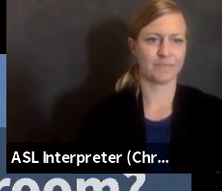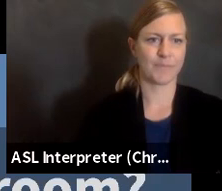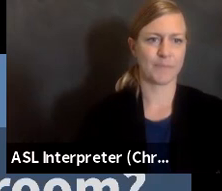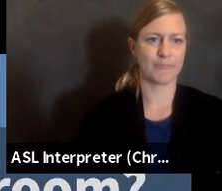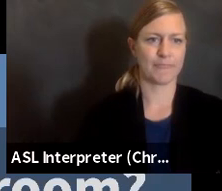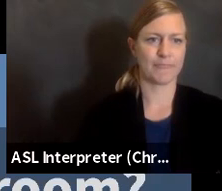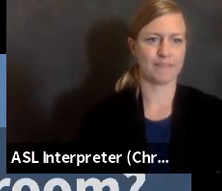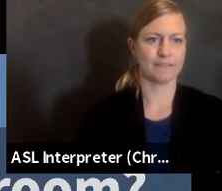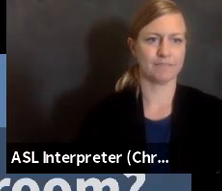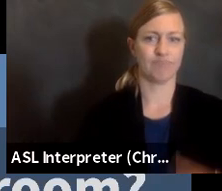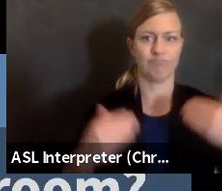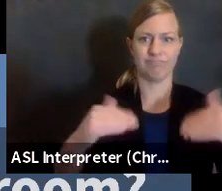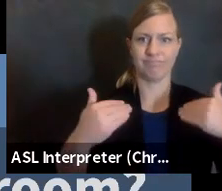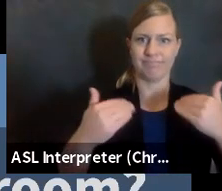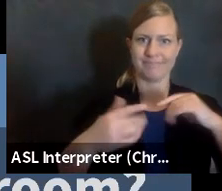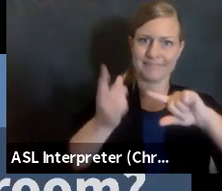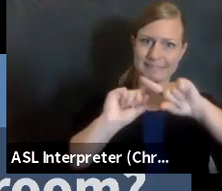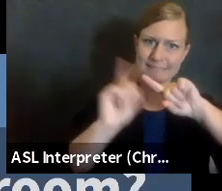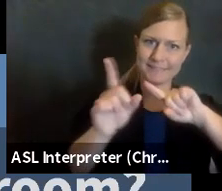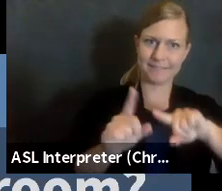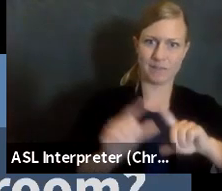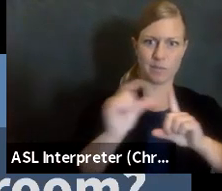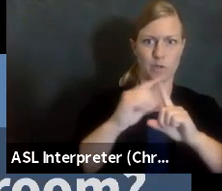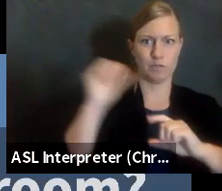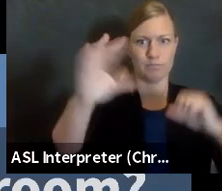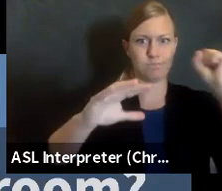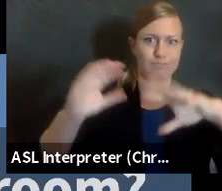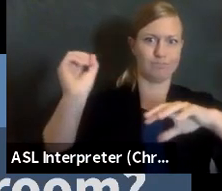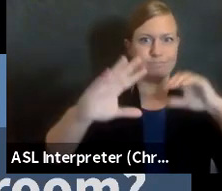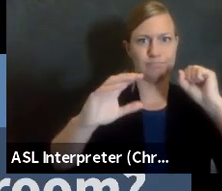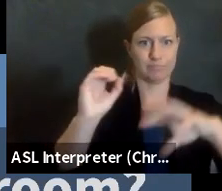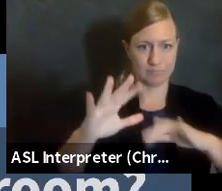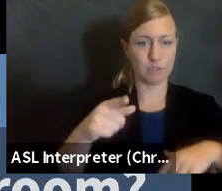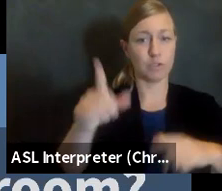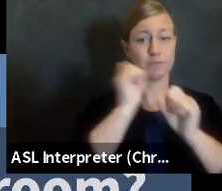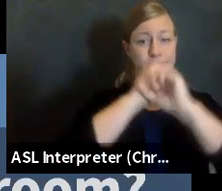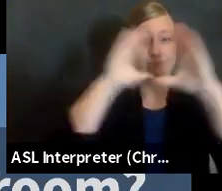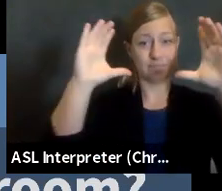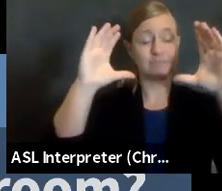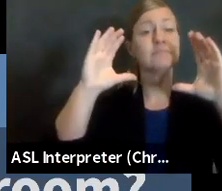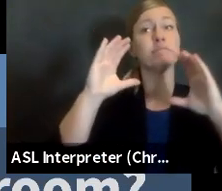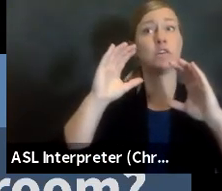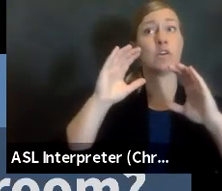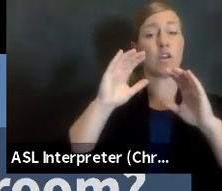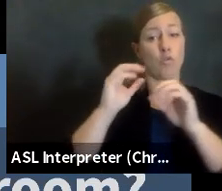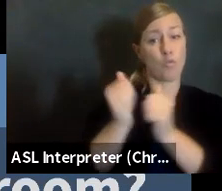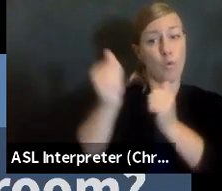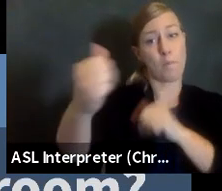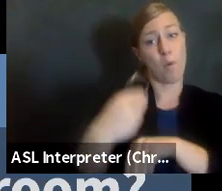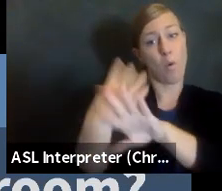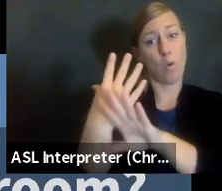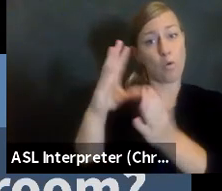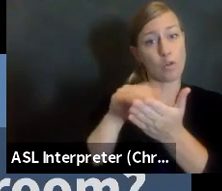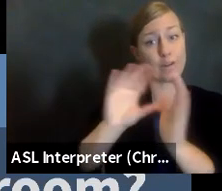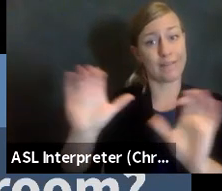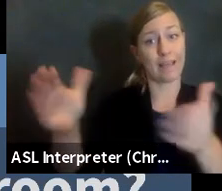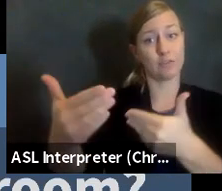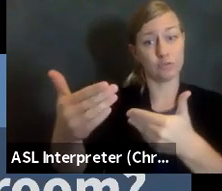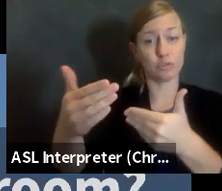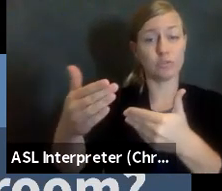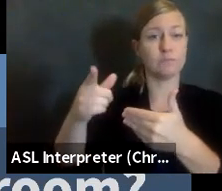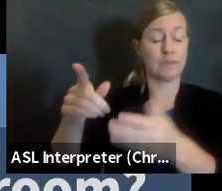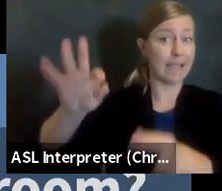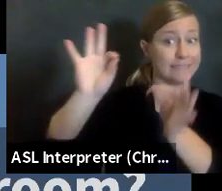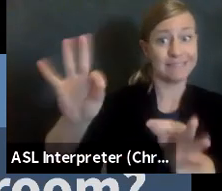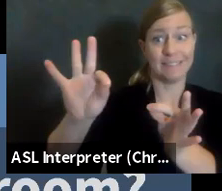ESD 113 - Andrew Hickman: Okay, look at all these words that are appearing. So three ideal remote learning classroom words. You'll notice the biggest two words so far, the more words that come in